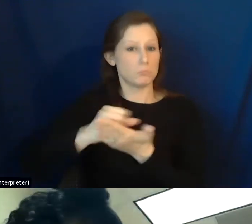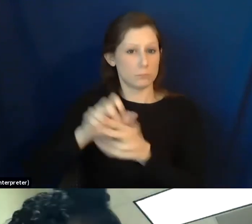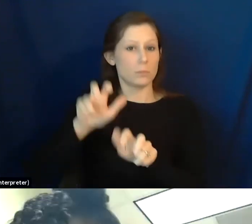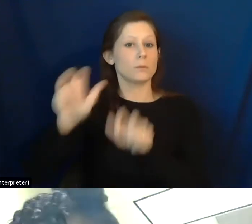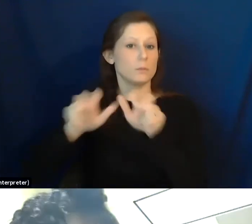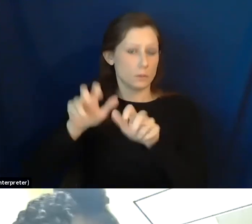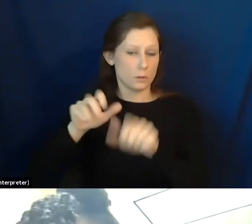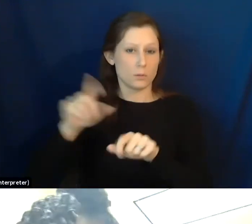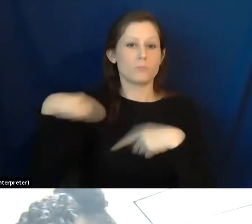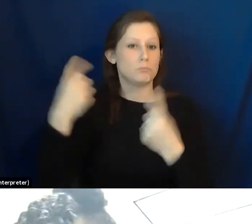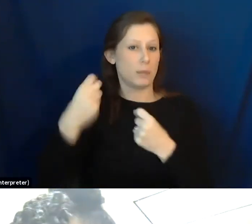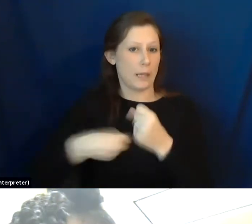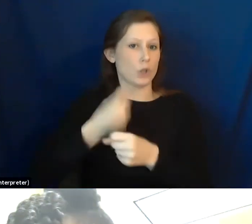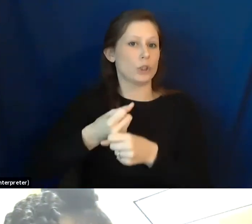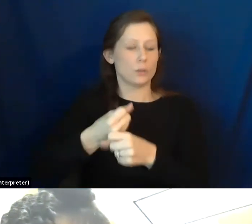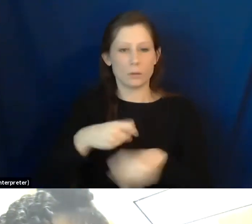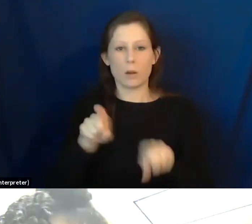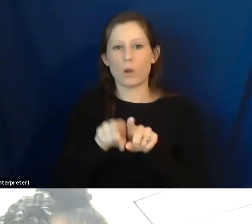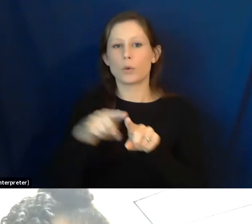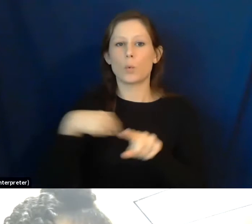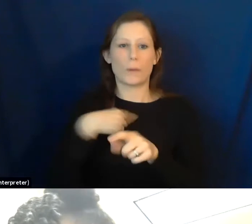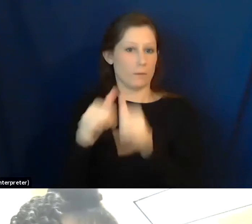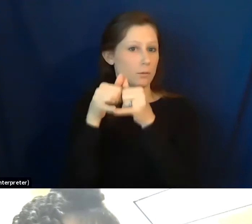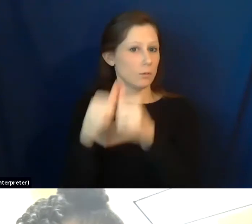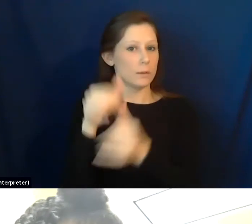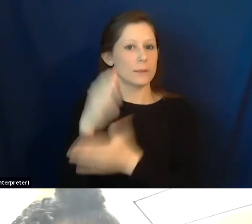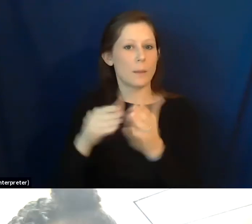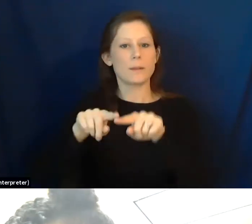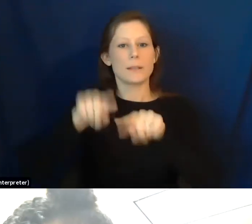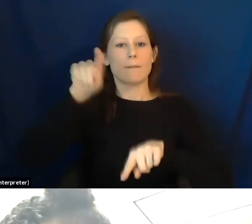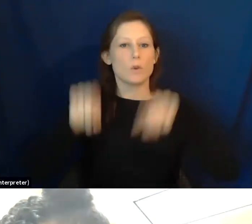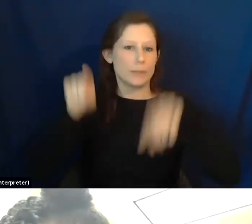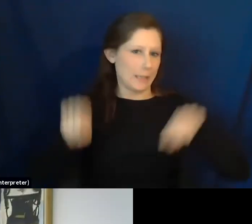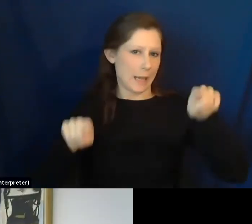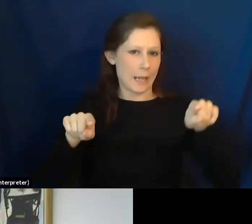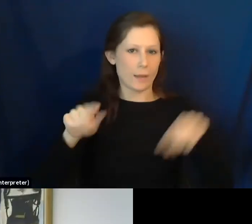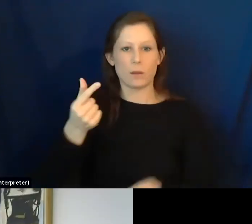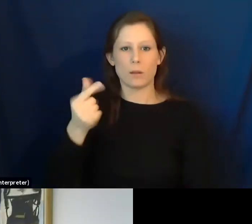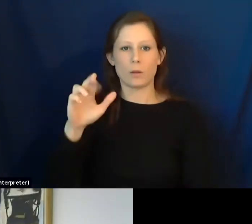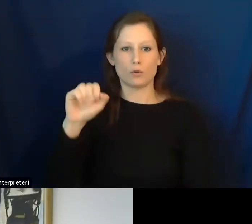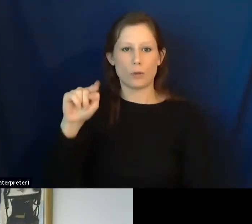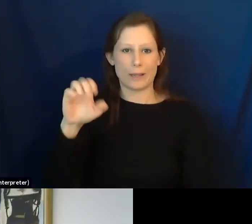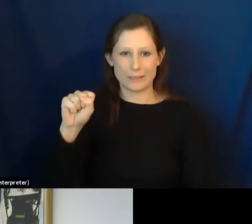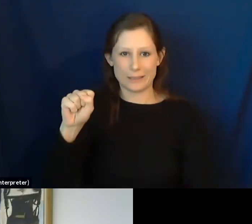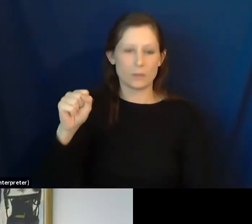awarded them some diversity grants and right now we're in the thick of our Arts and Healing